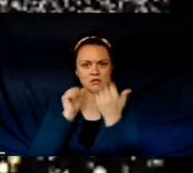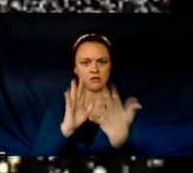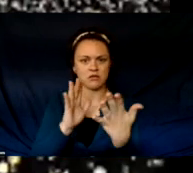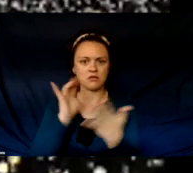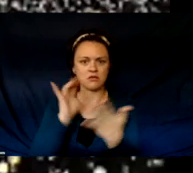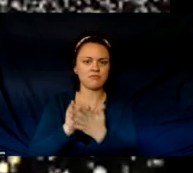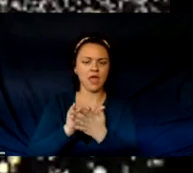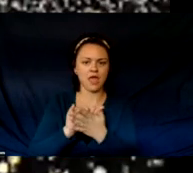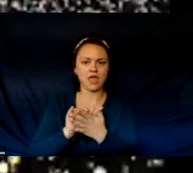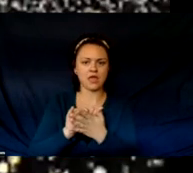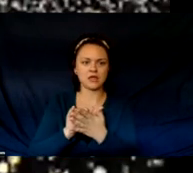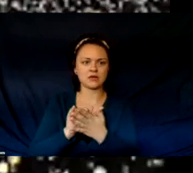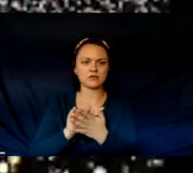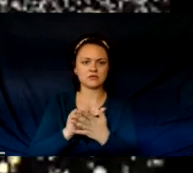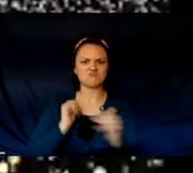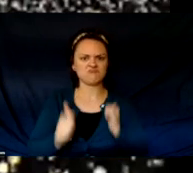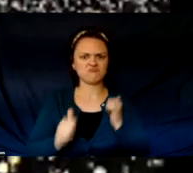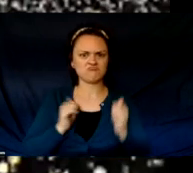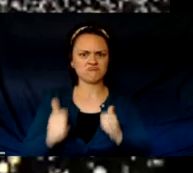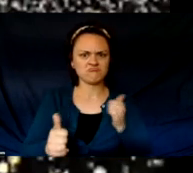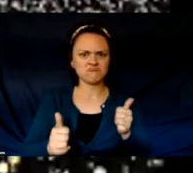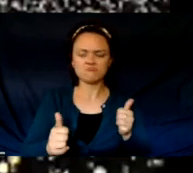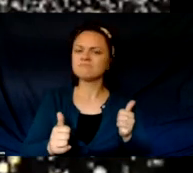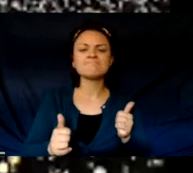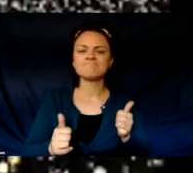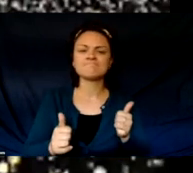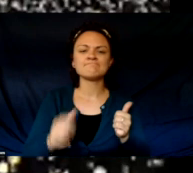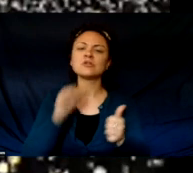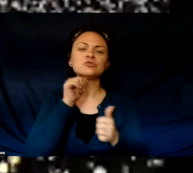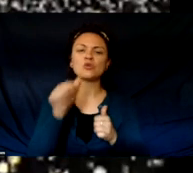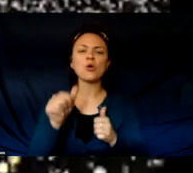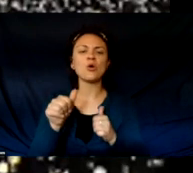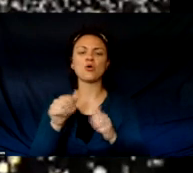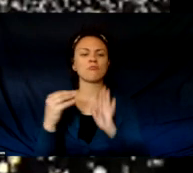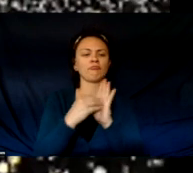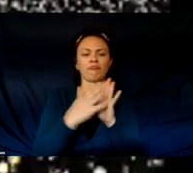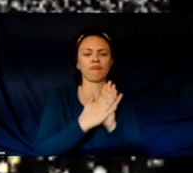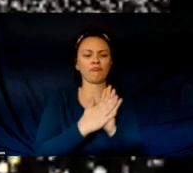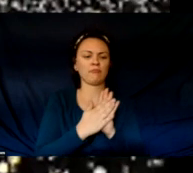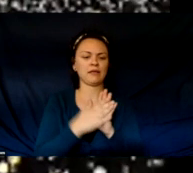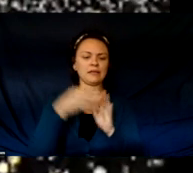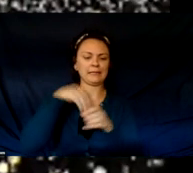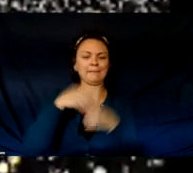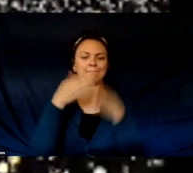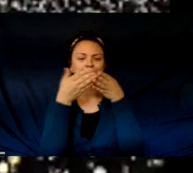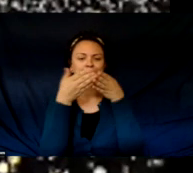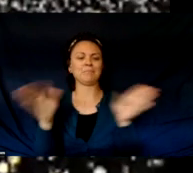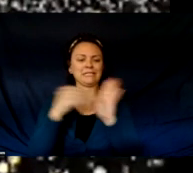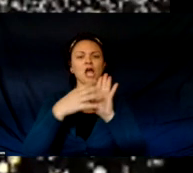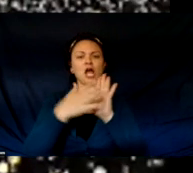You just don't put it on public facing documents, but you know, within your organization, this is the tea,